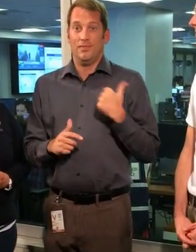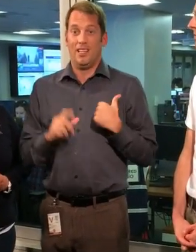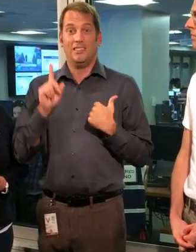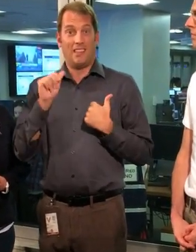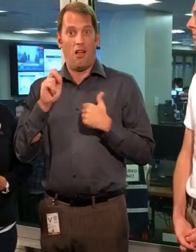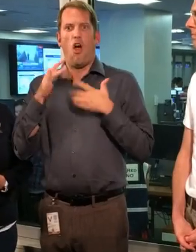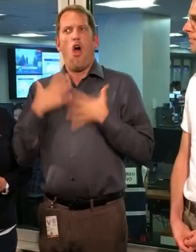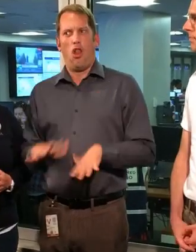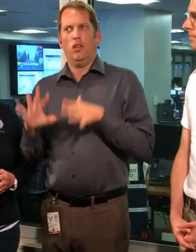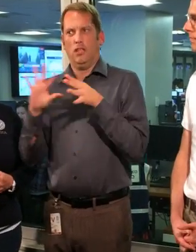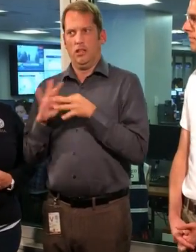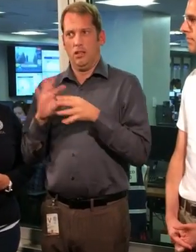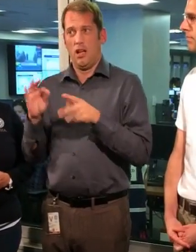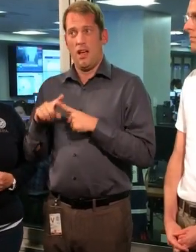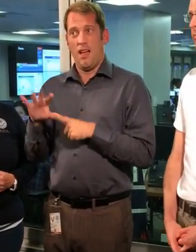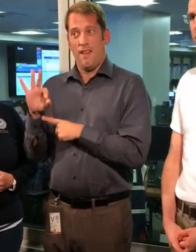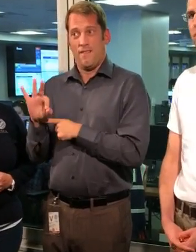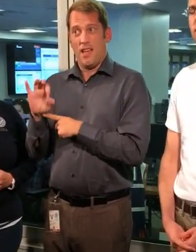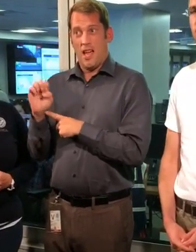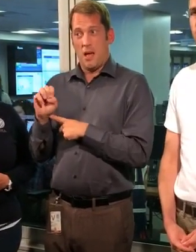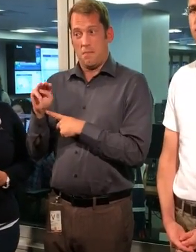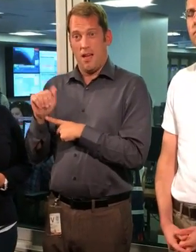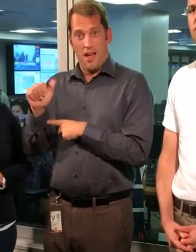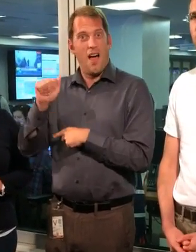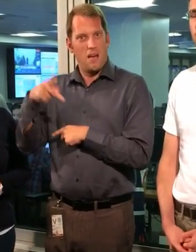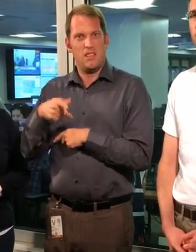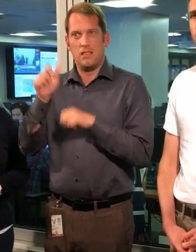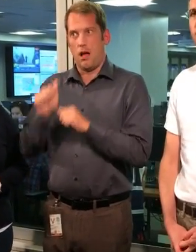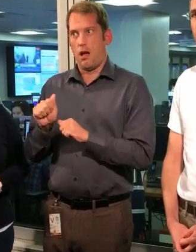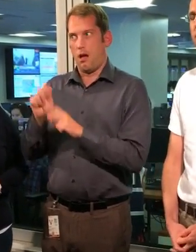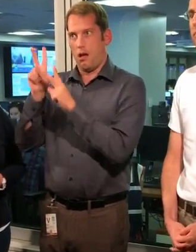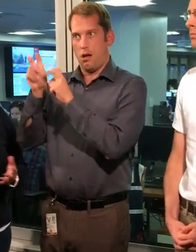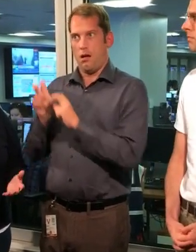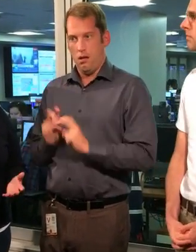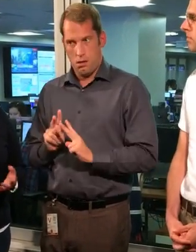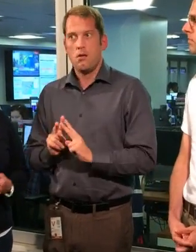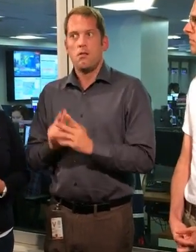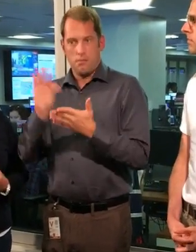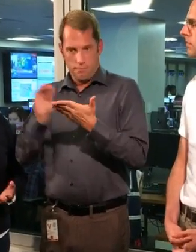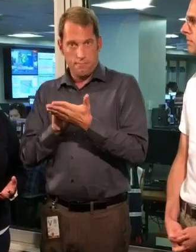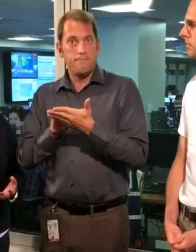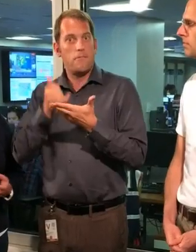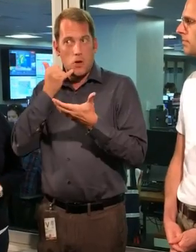if you go onto FEMA.gov and download the app, that's very important, it'll give you the weather alerts, it will connect you.